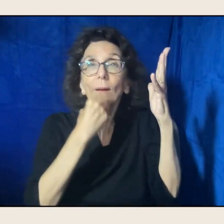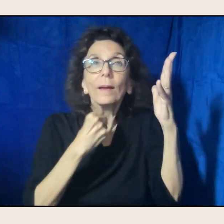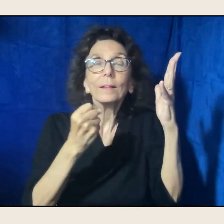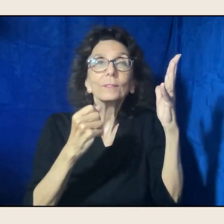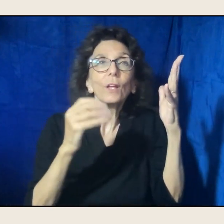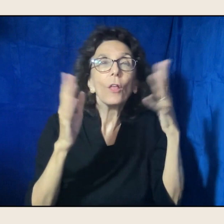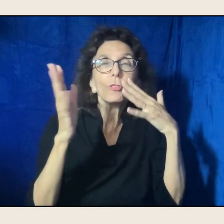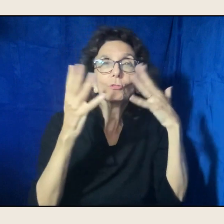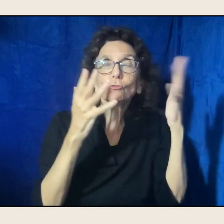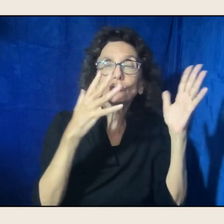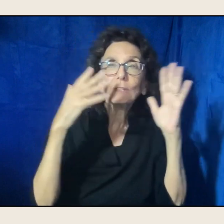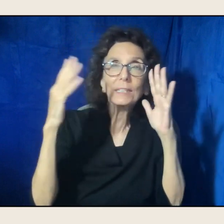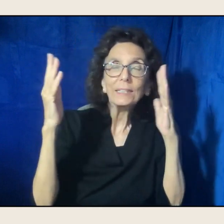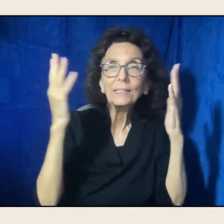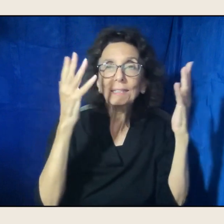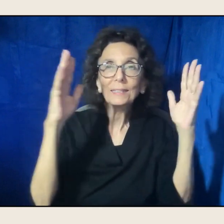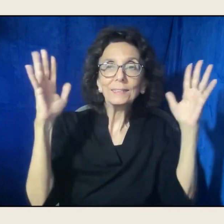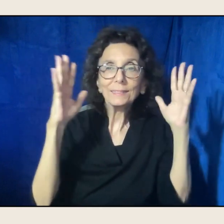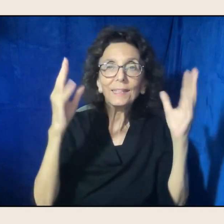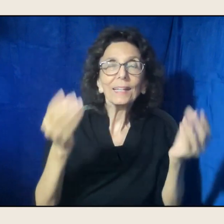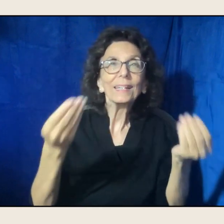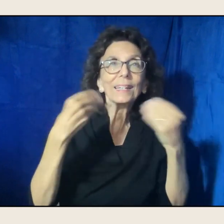and that we need more of them, I think is really crucial.